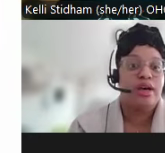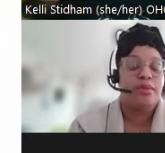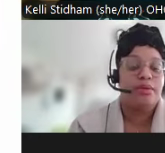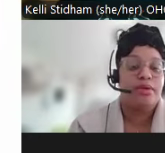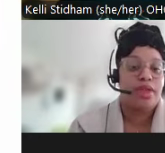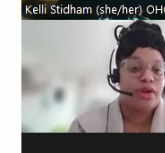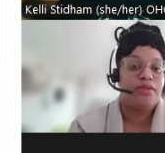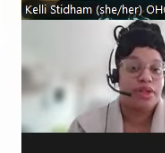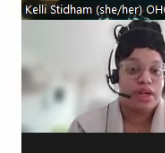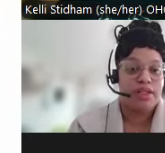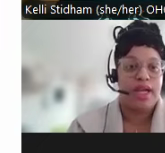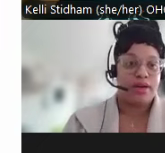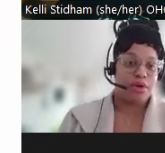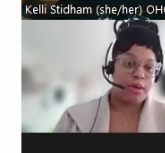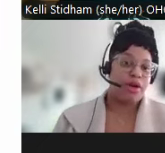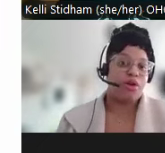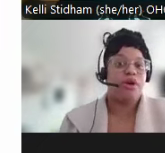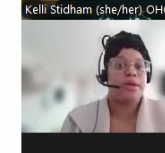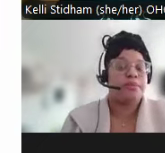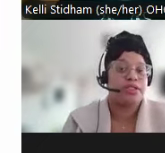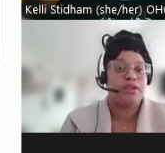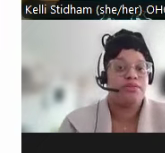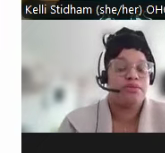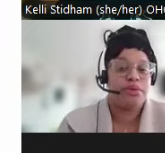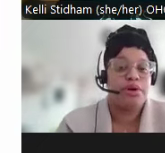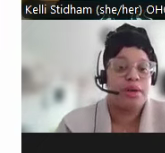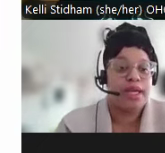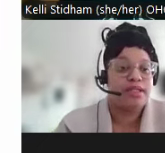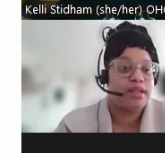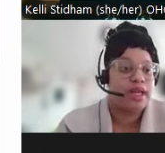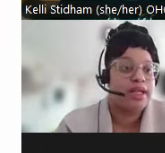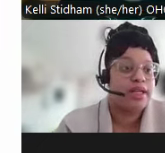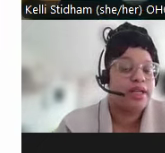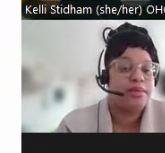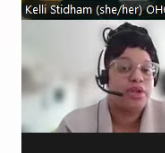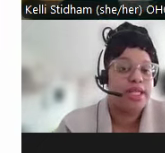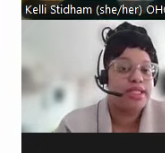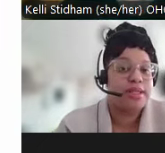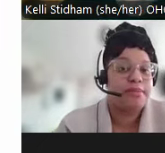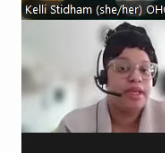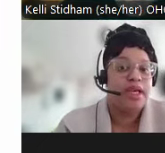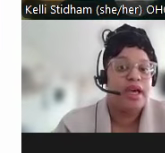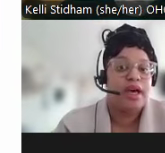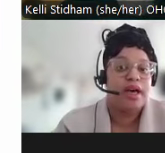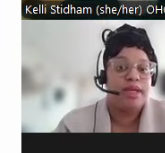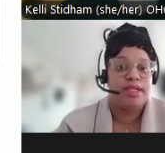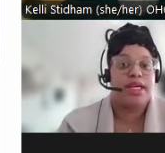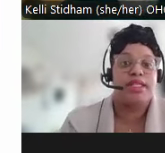um that they're offered online or webinar or in person through our PACE